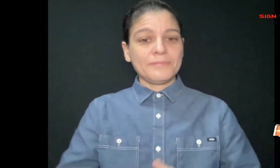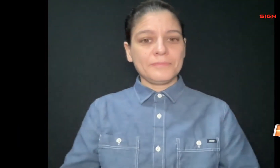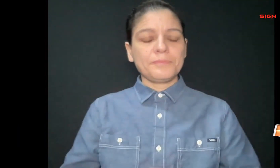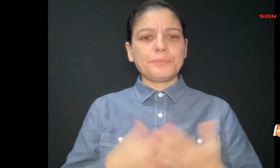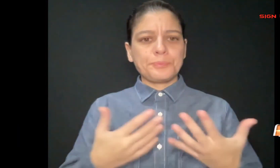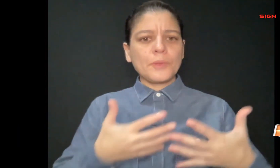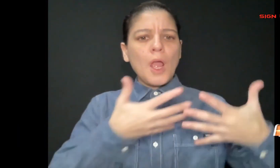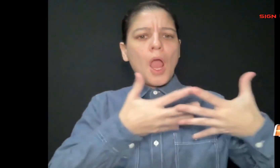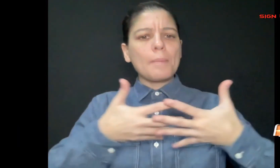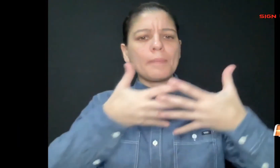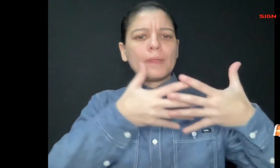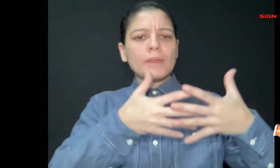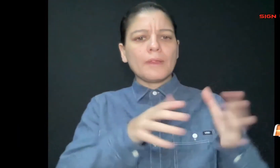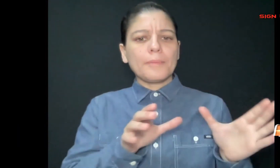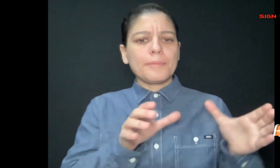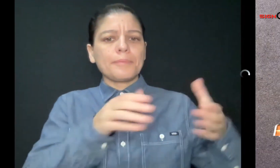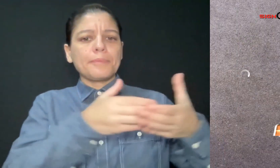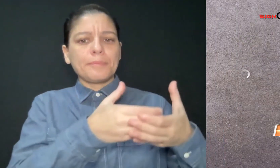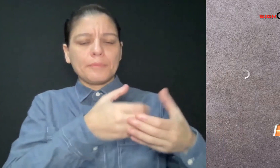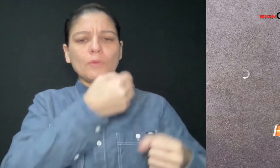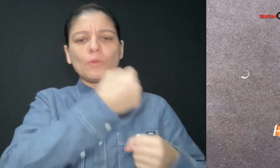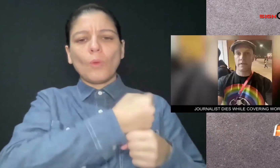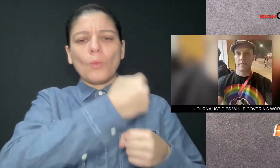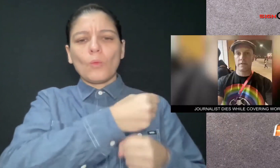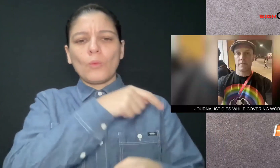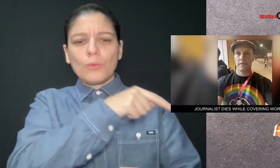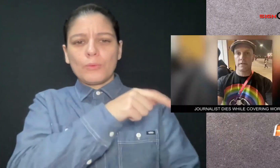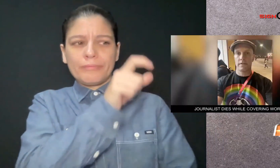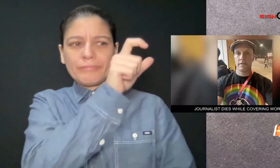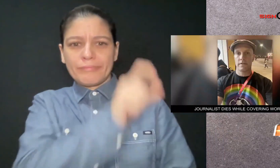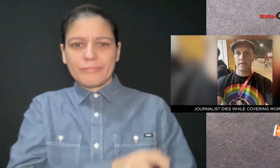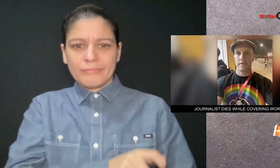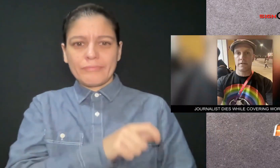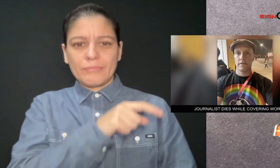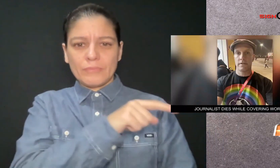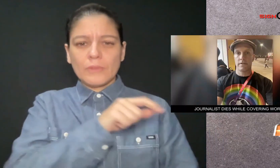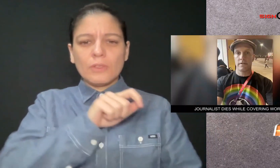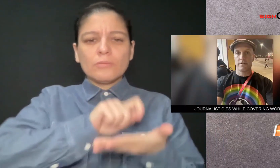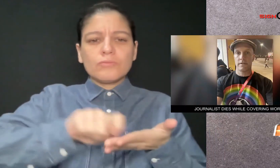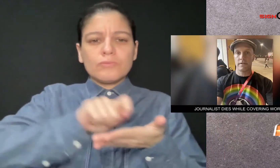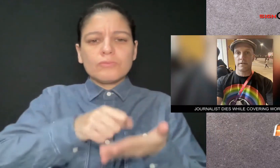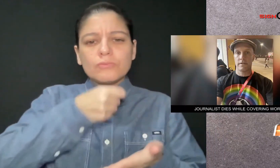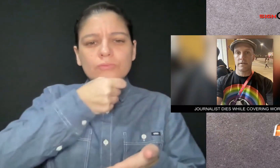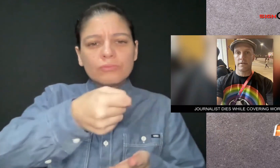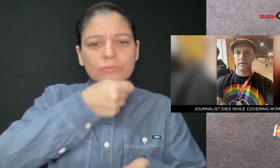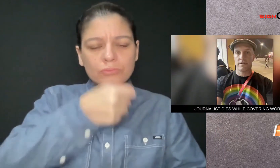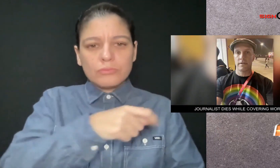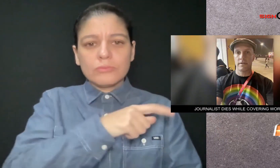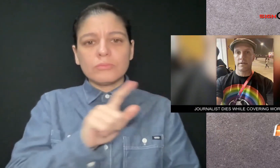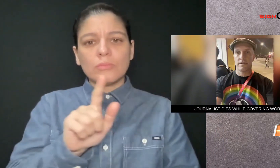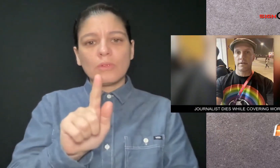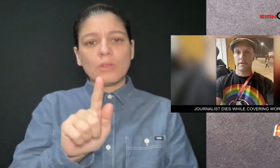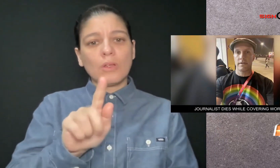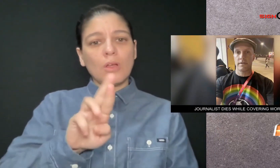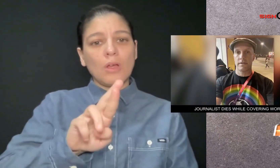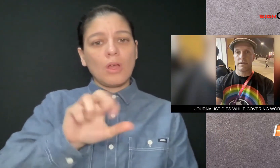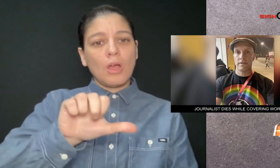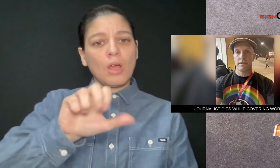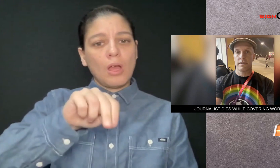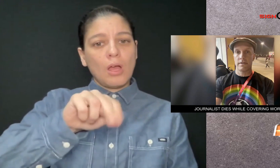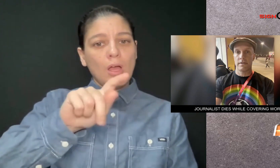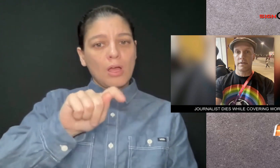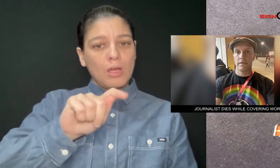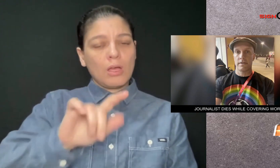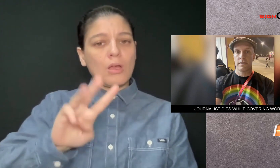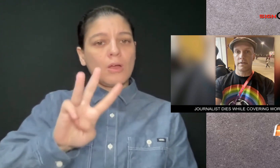about this update we may add it at the bottom of the screen US soccer says journalist Grant